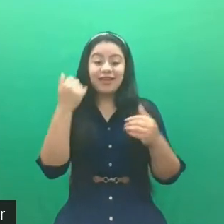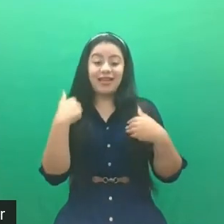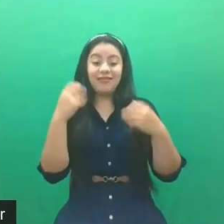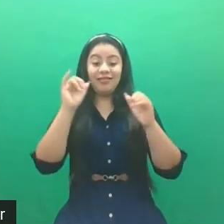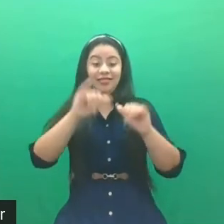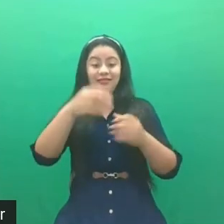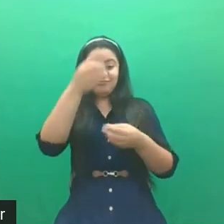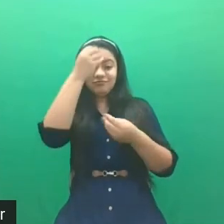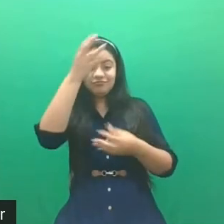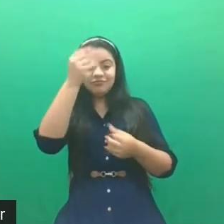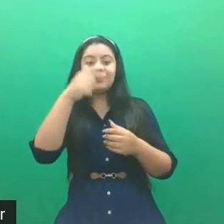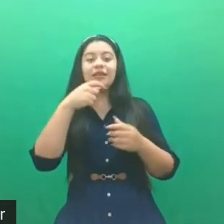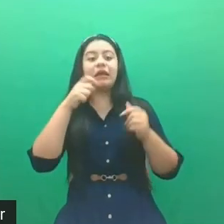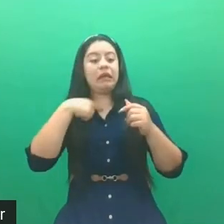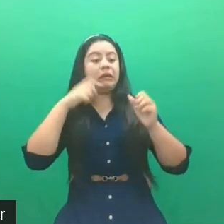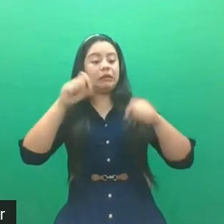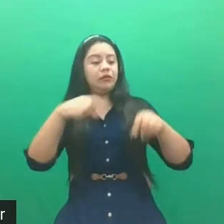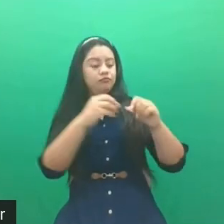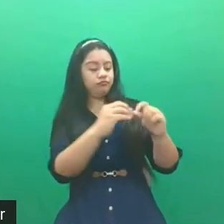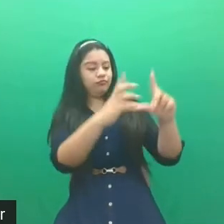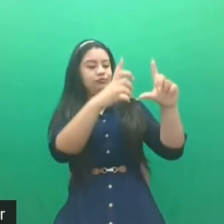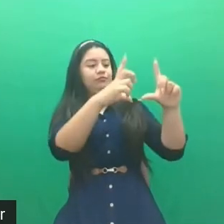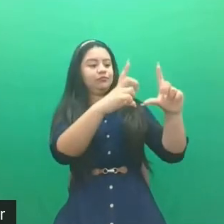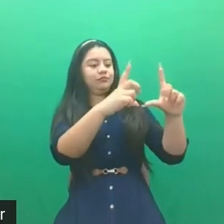I can pull it up on my phone and read it right there in the gallery. That won't work